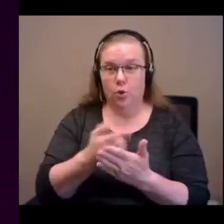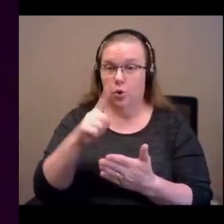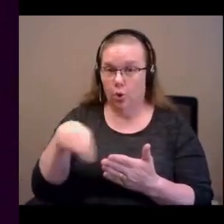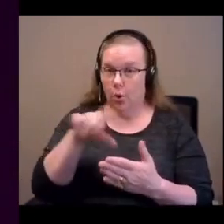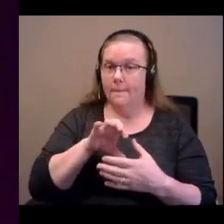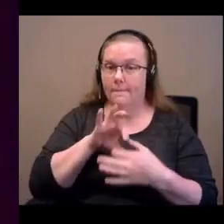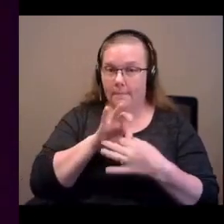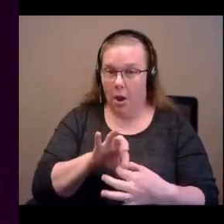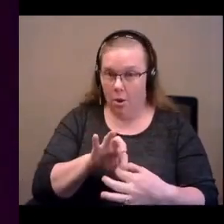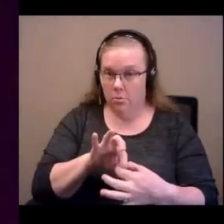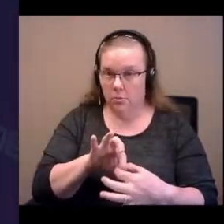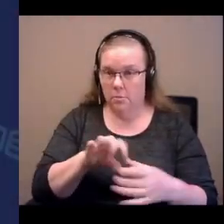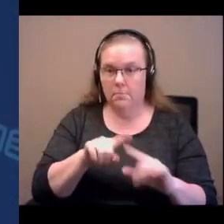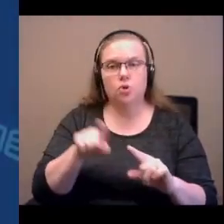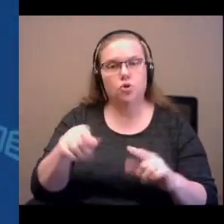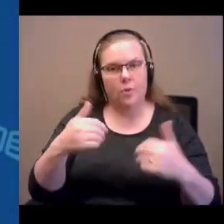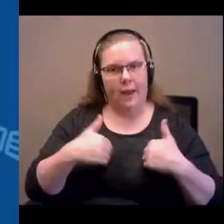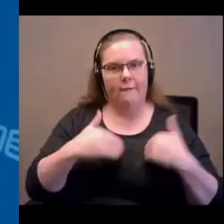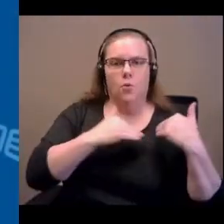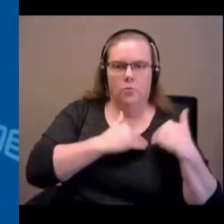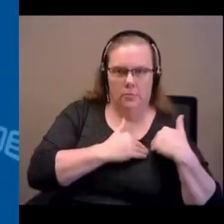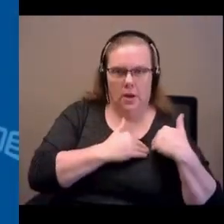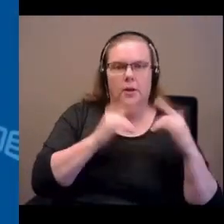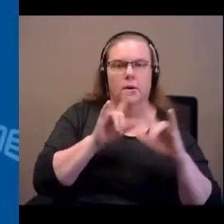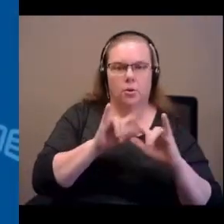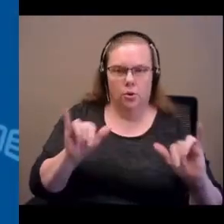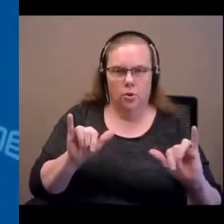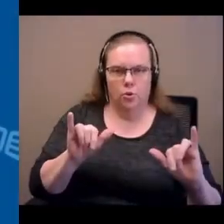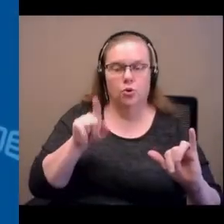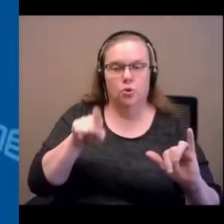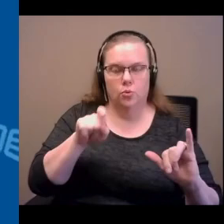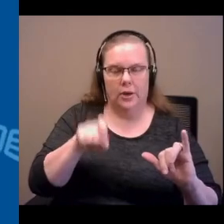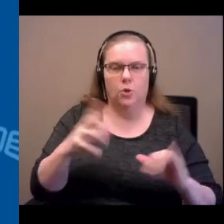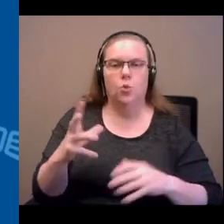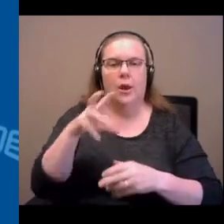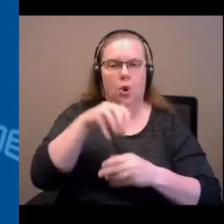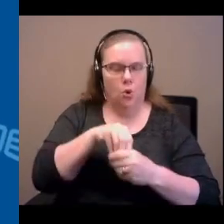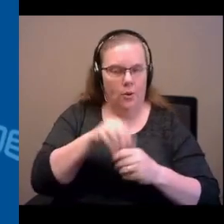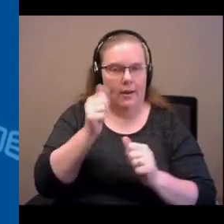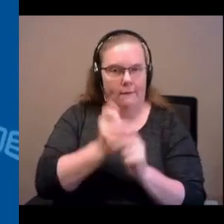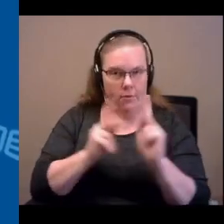but you carry a responsibility, and it means you need to include everybody. So if you see somebody